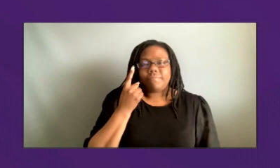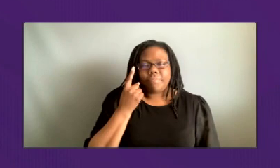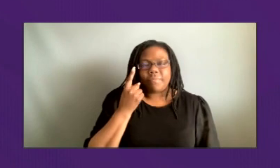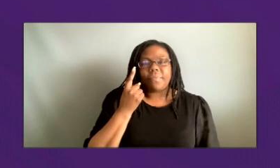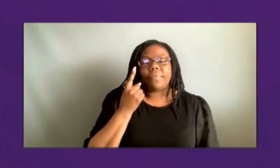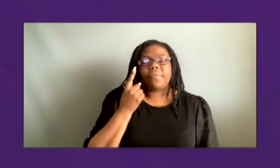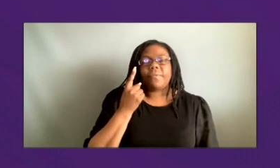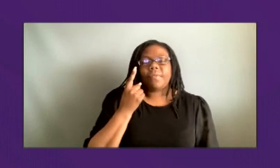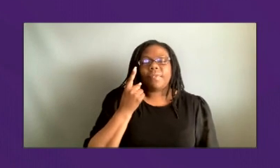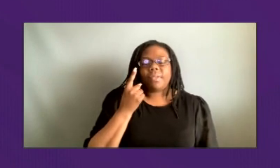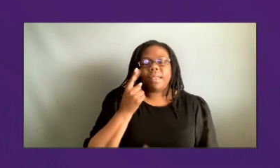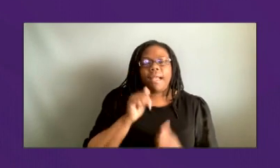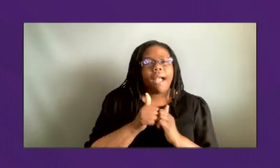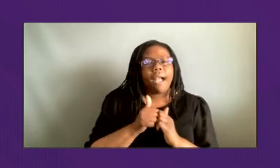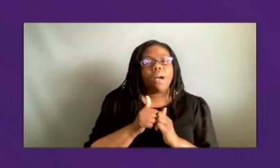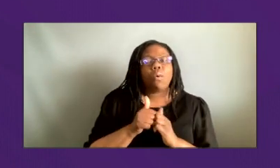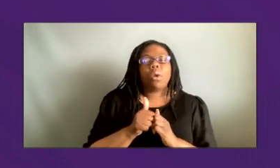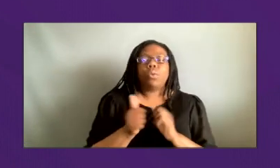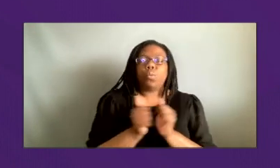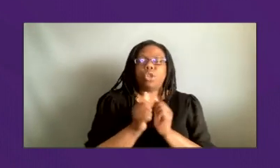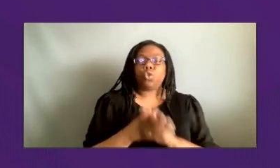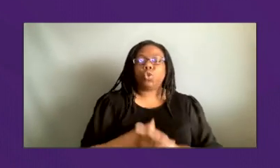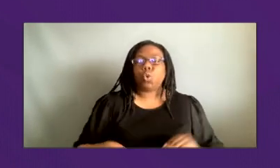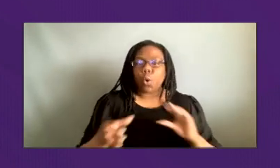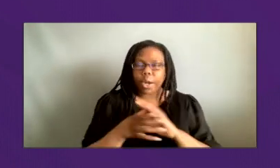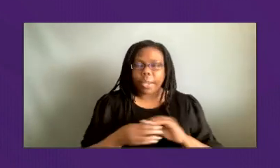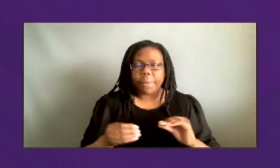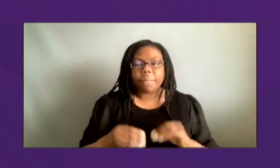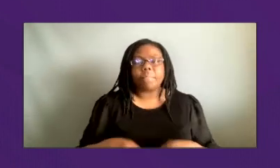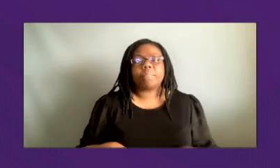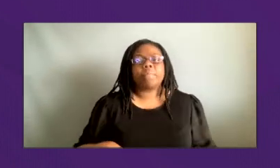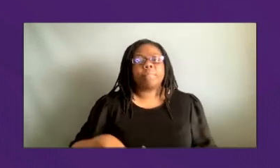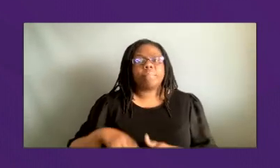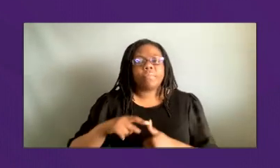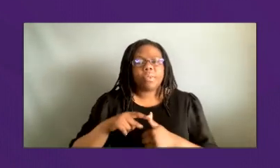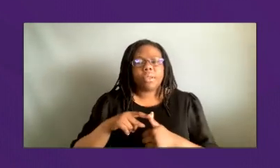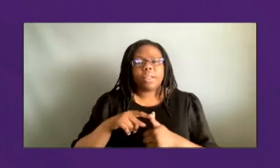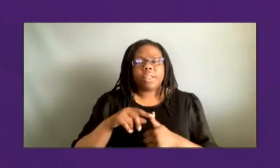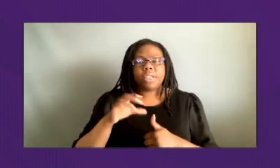we share include the Muscogee Nation, the Potawatomi, the Cherokee Nation, and others.